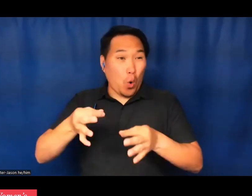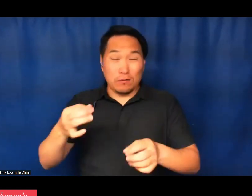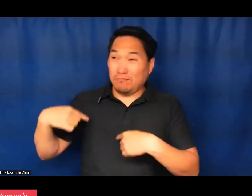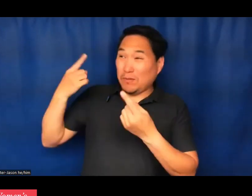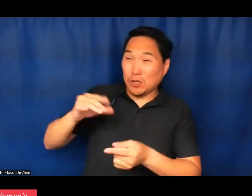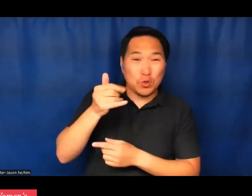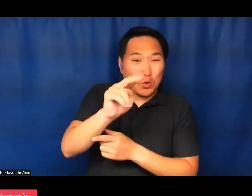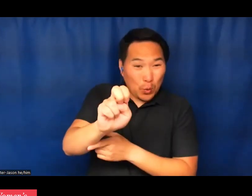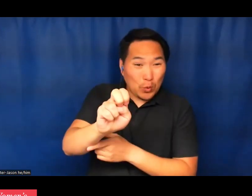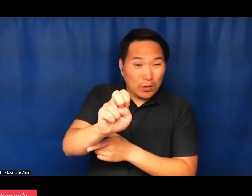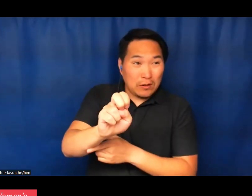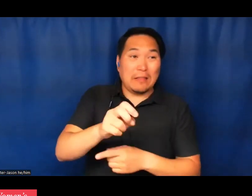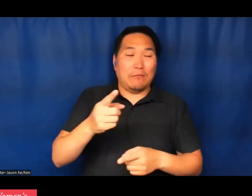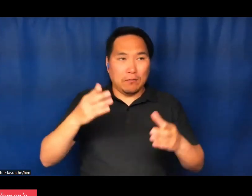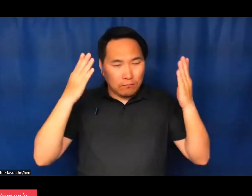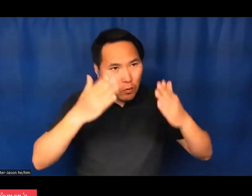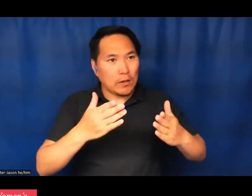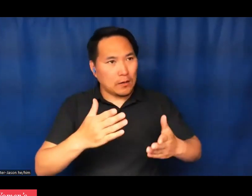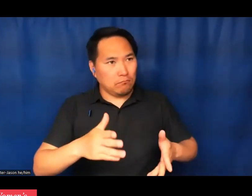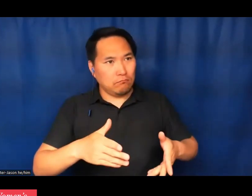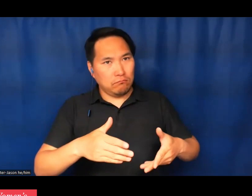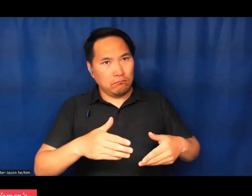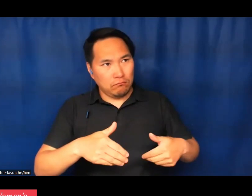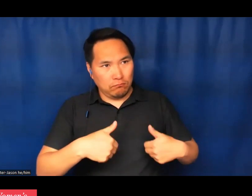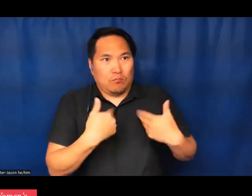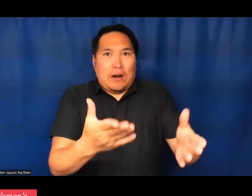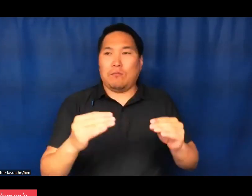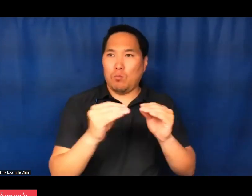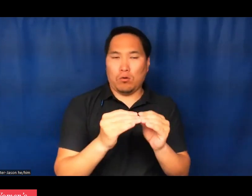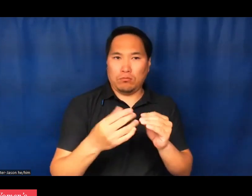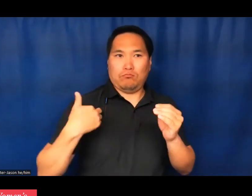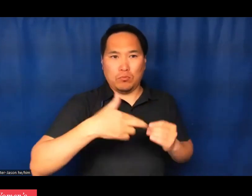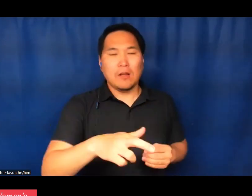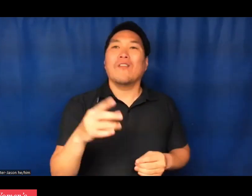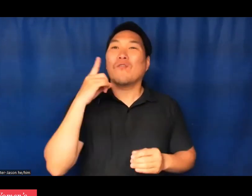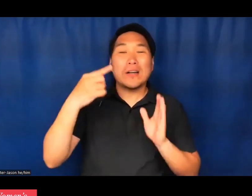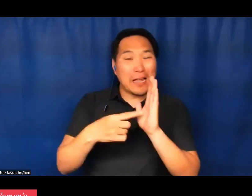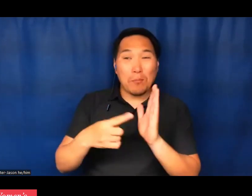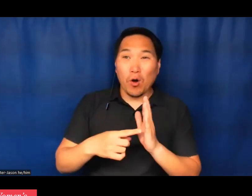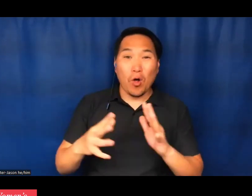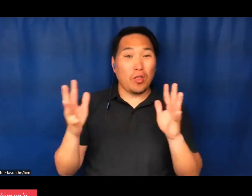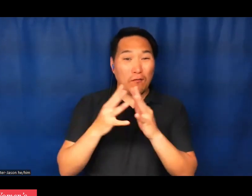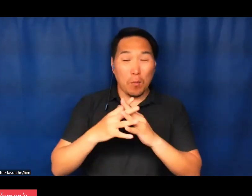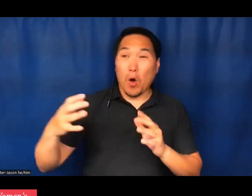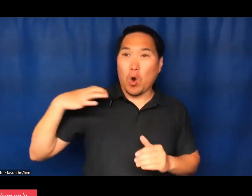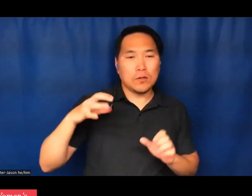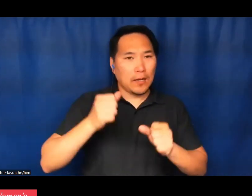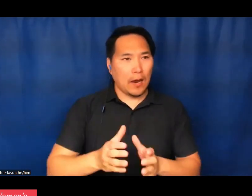including its decision about the protected right of a football coach to pray at the 50th